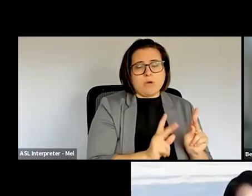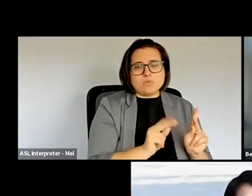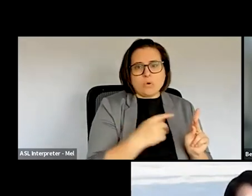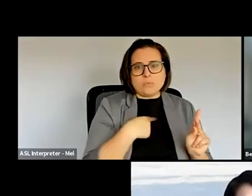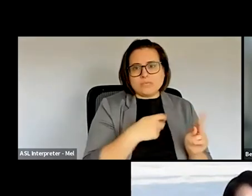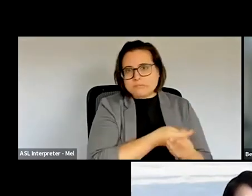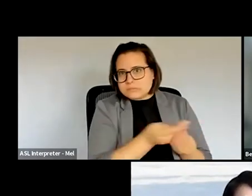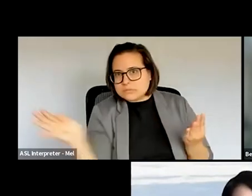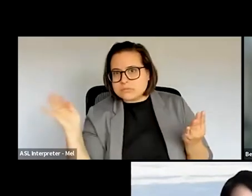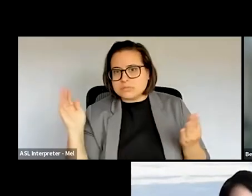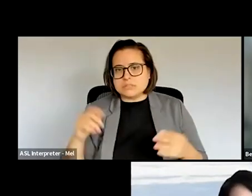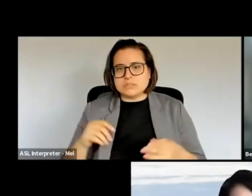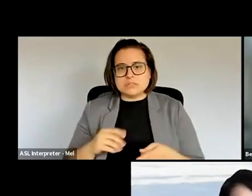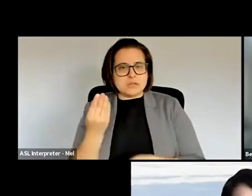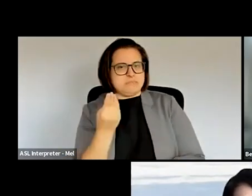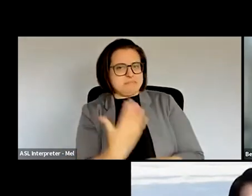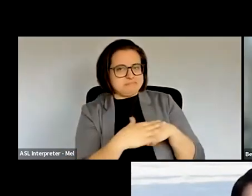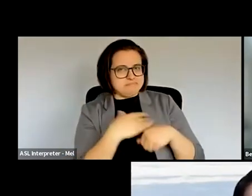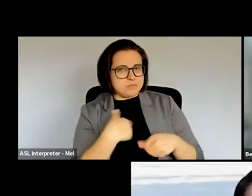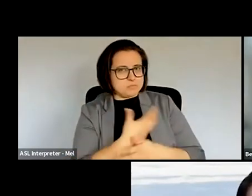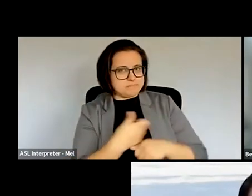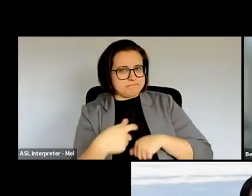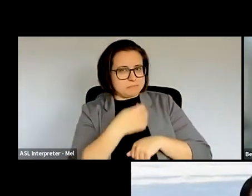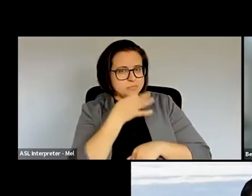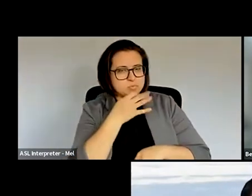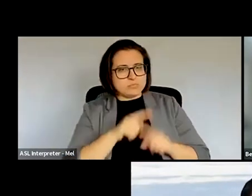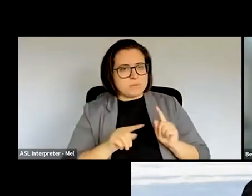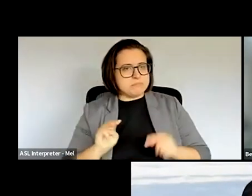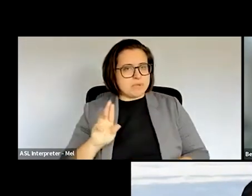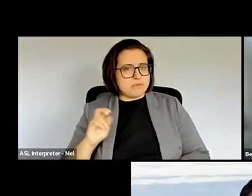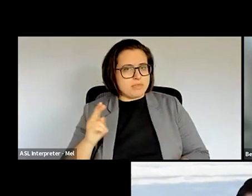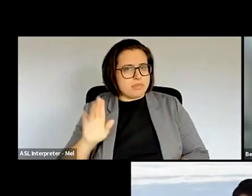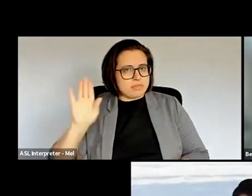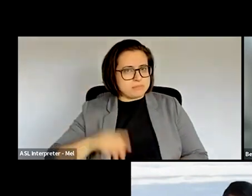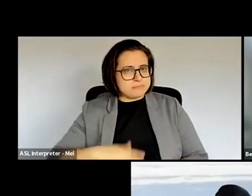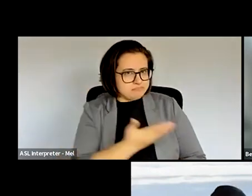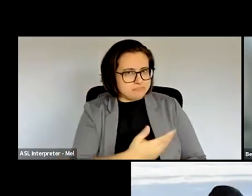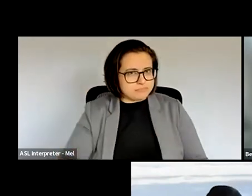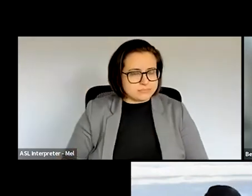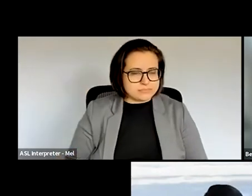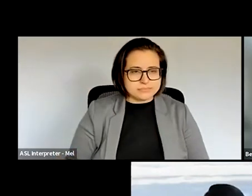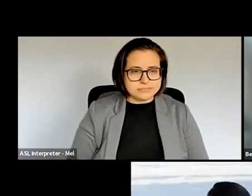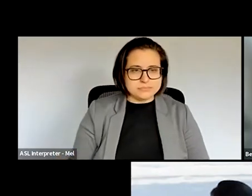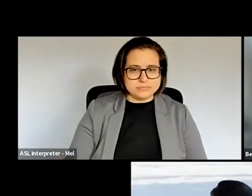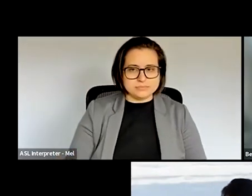out of time in just a few minutes. Meredith has her hand up so let me give the microphone to you. >> MEREDITH RINGEL MORRIS: